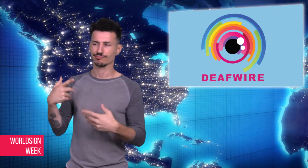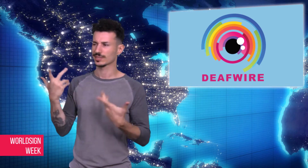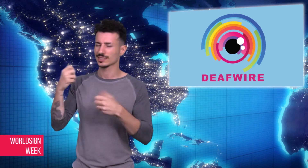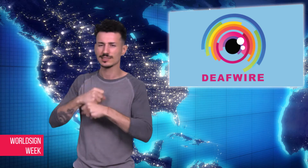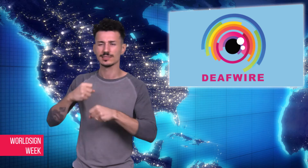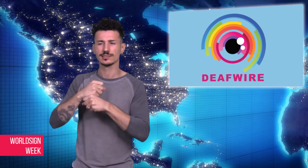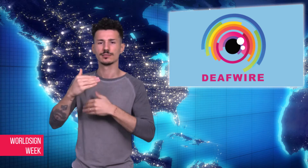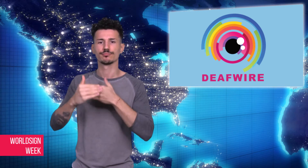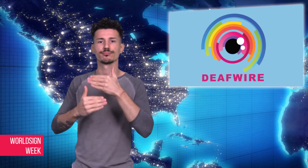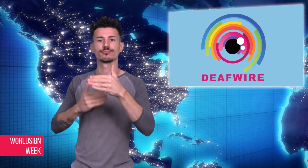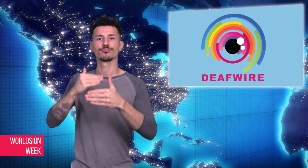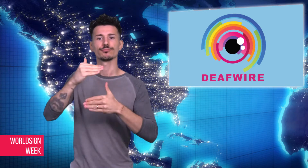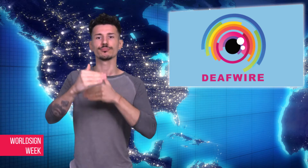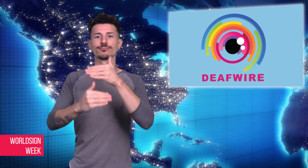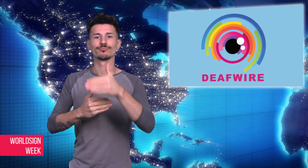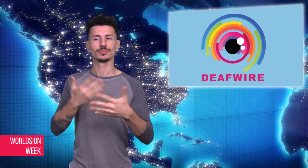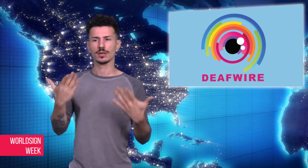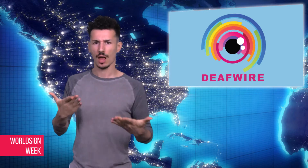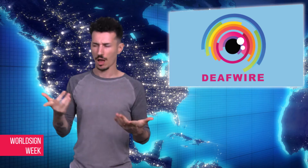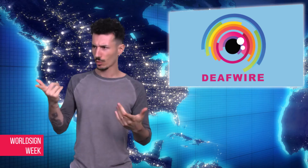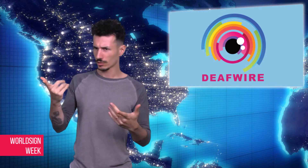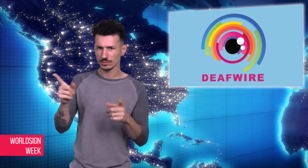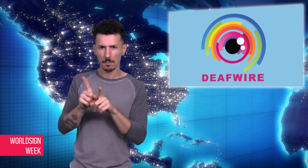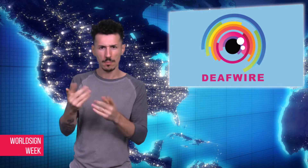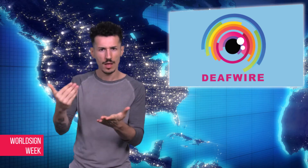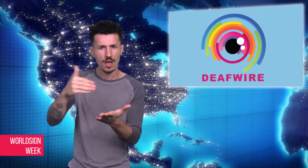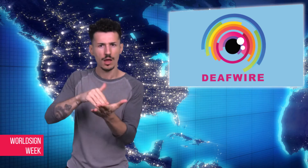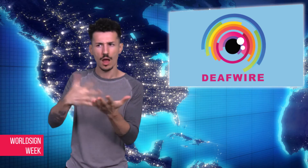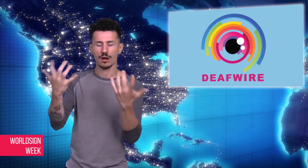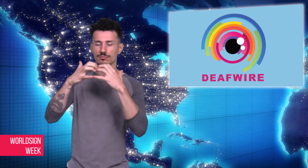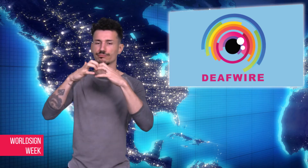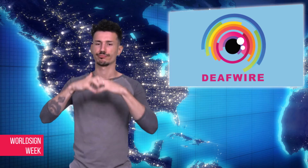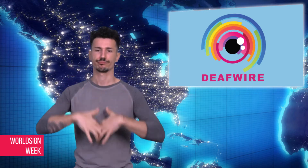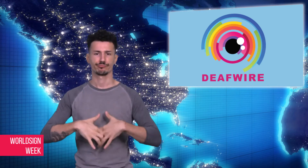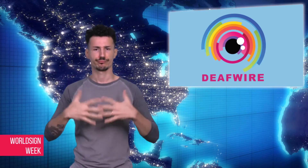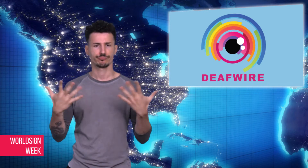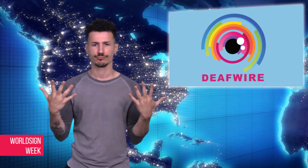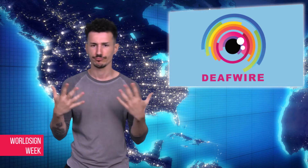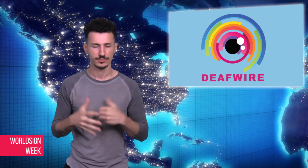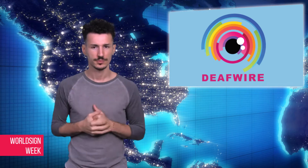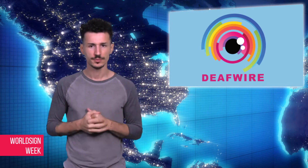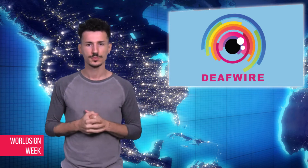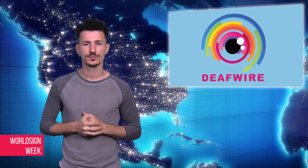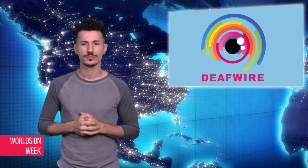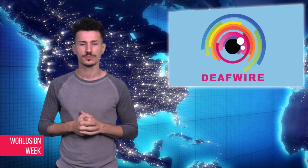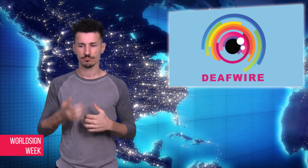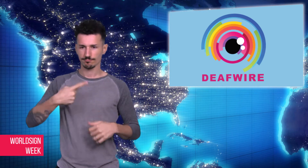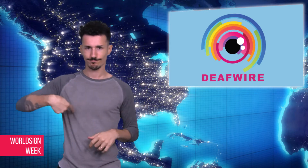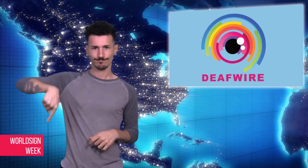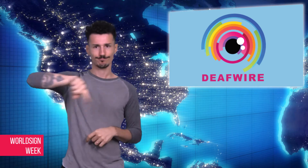gesturing curses and obscenities. Our natural sign language is NOT A